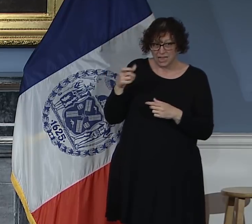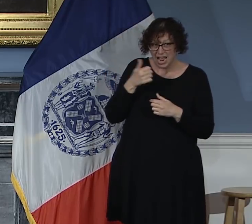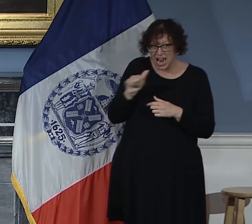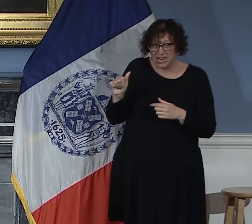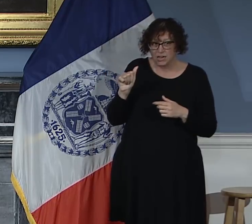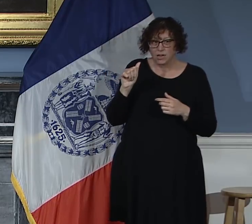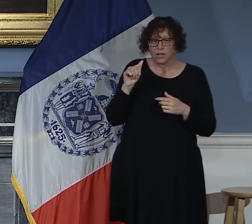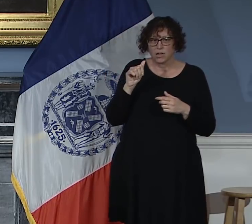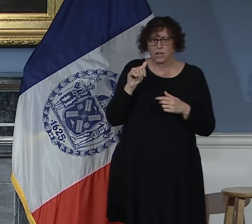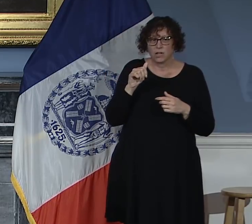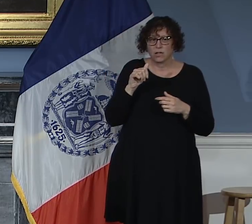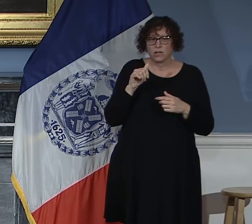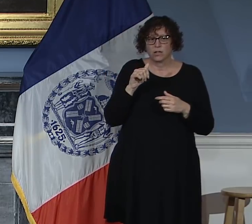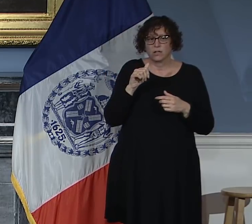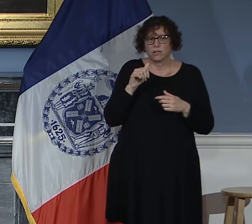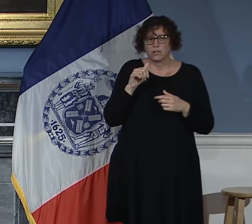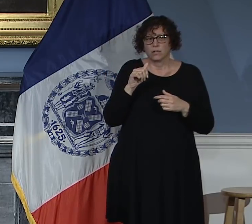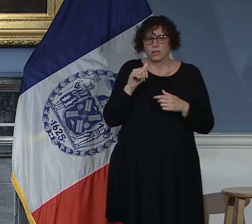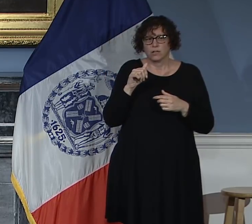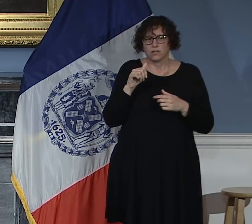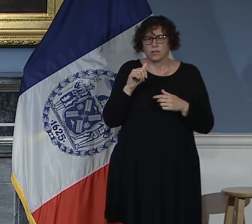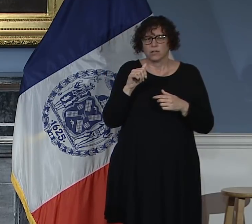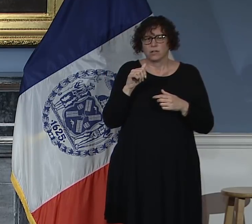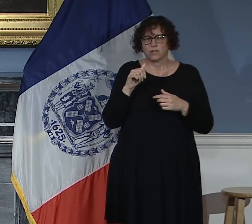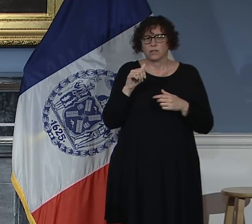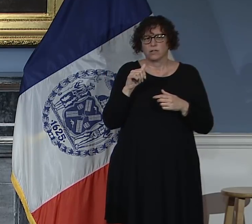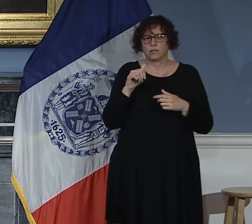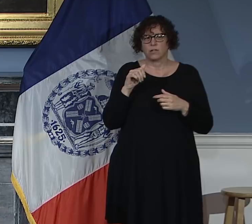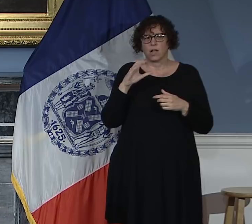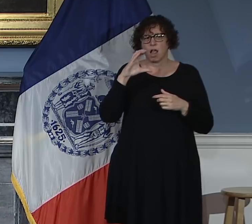SO WHETRHE THERE ARE ANY WHAT WE ALCL CLUSETRS ANYWHERE IN NEW YORKIT CY.